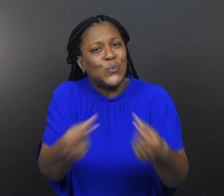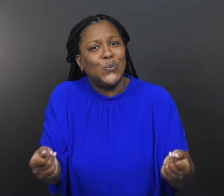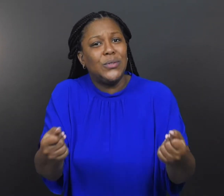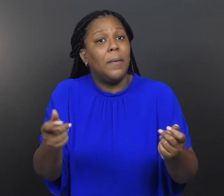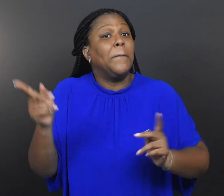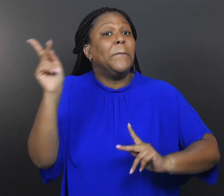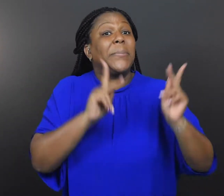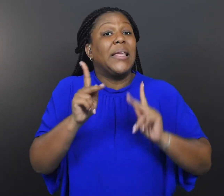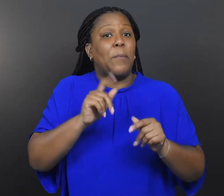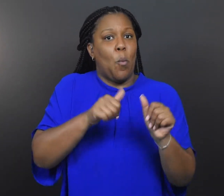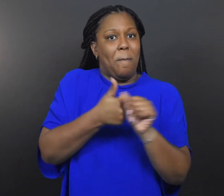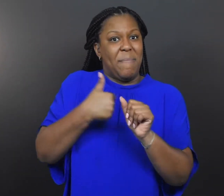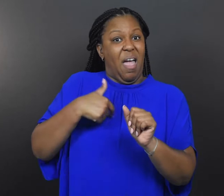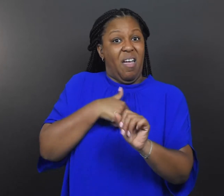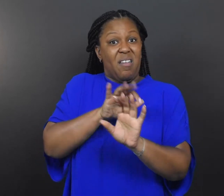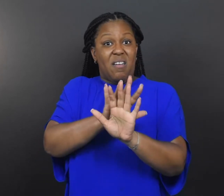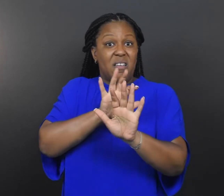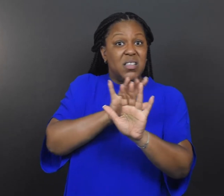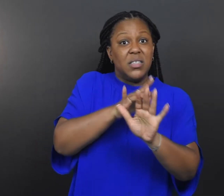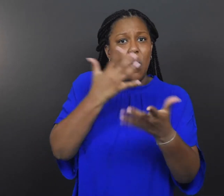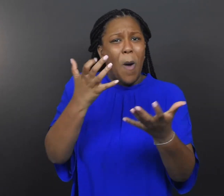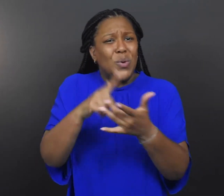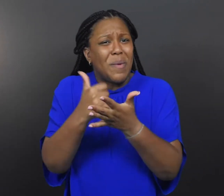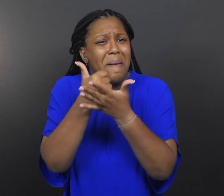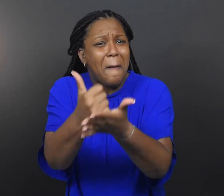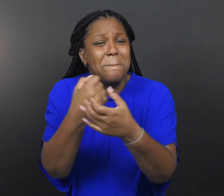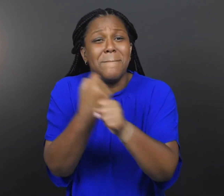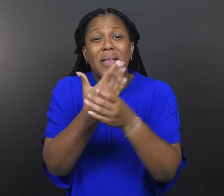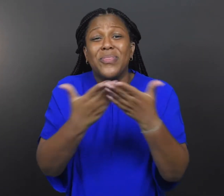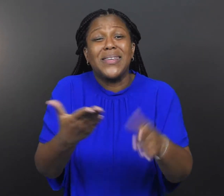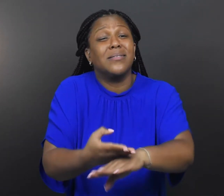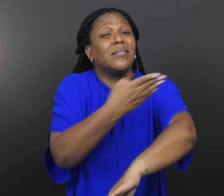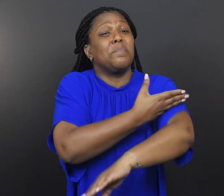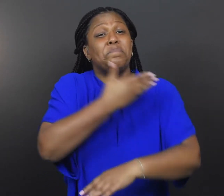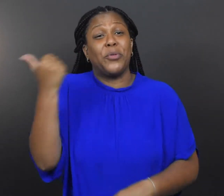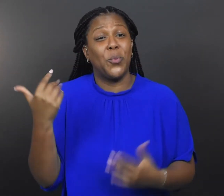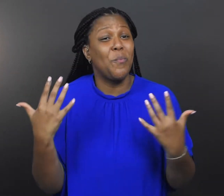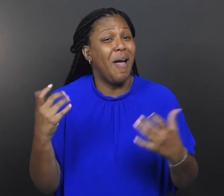People were behind us and wanted to help make things better.”